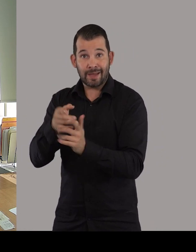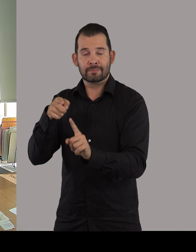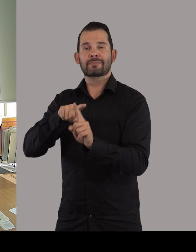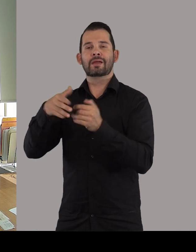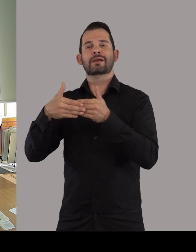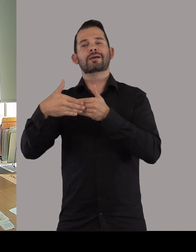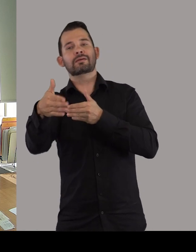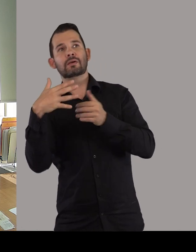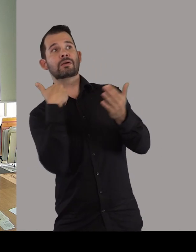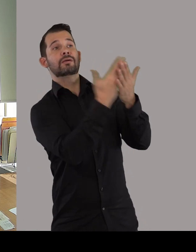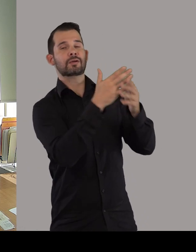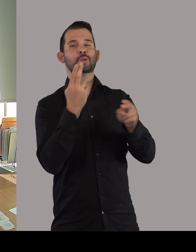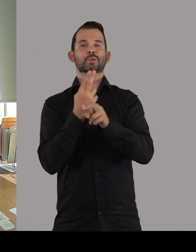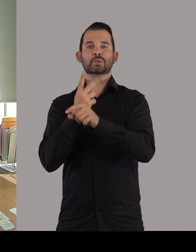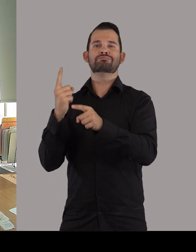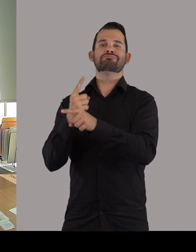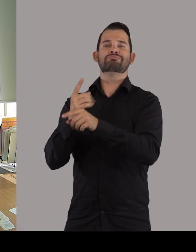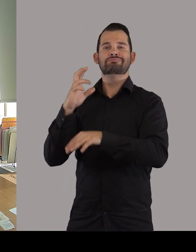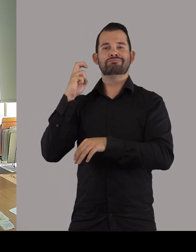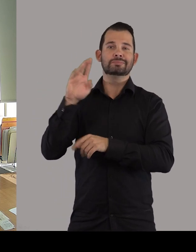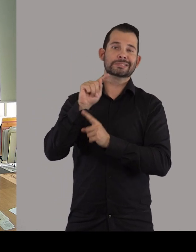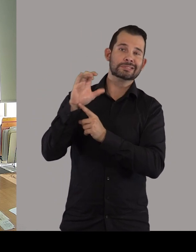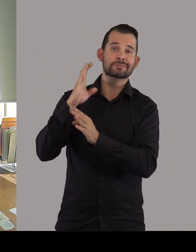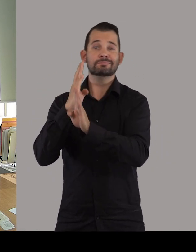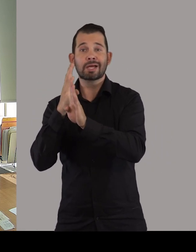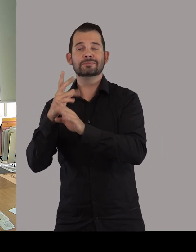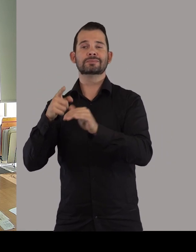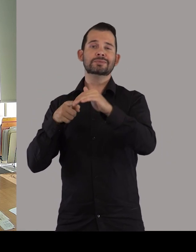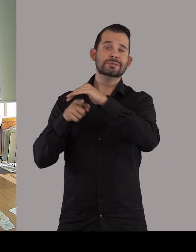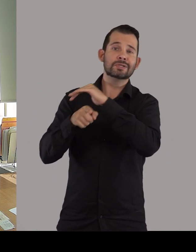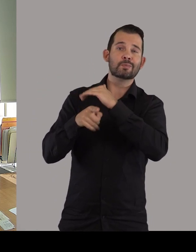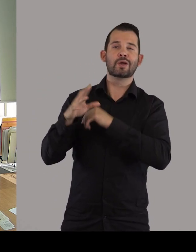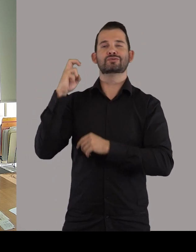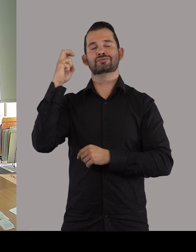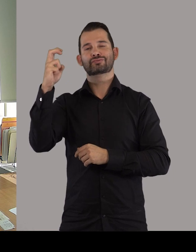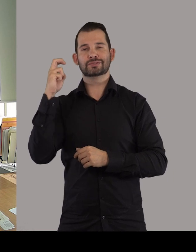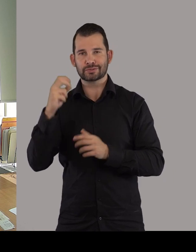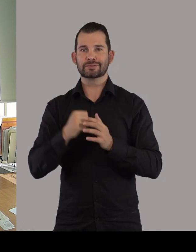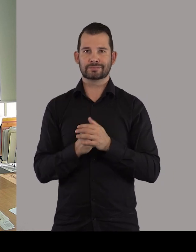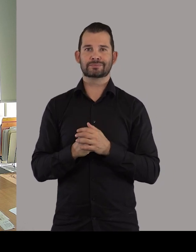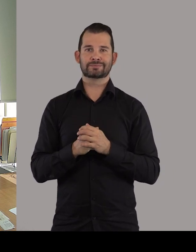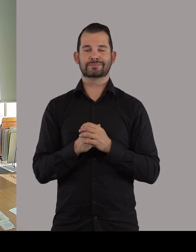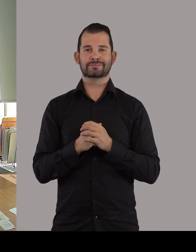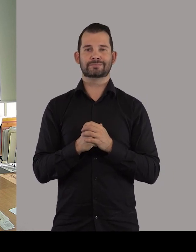then need to complete the rest of your trip on a conventional TTC bus, subway or streetcar.